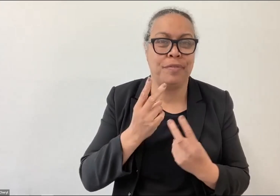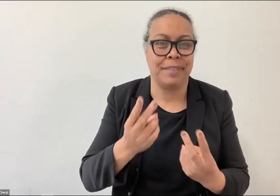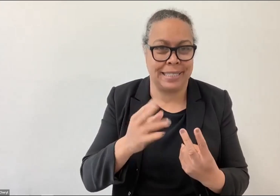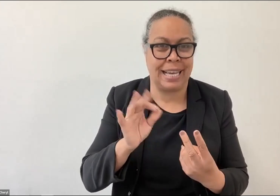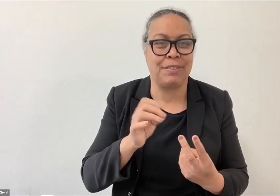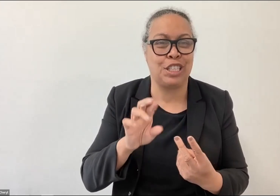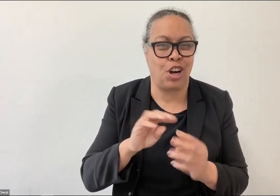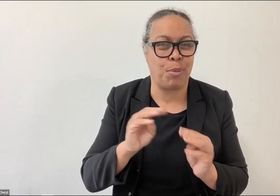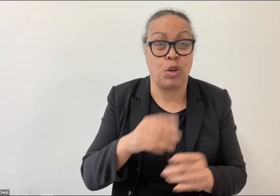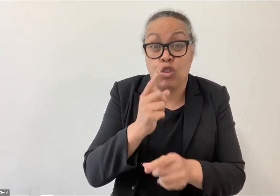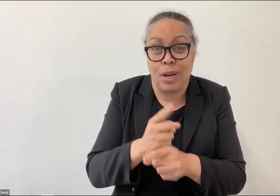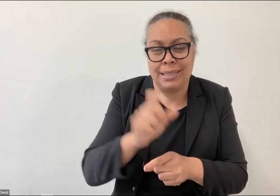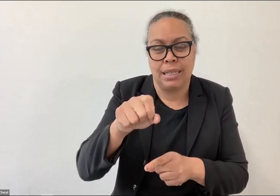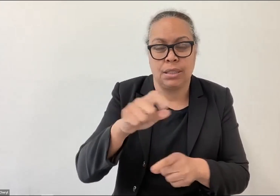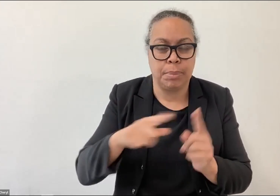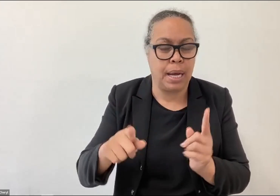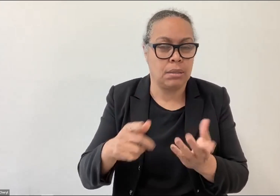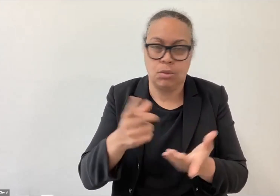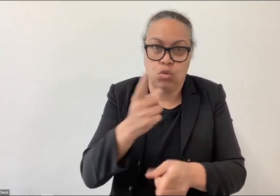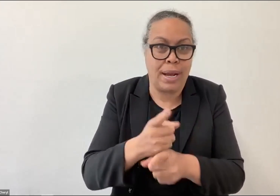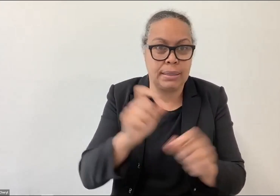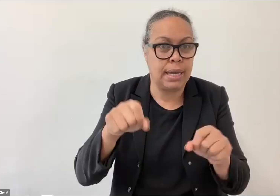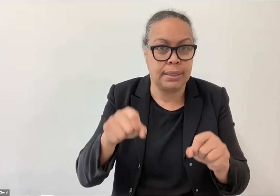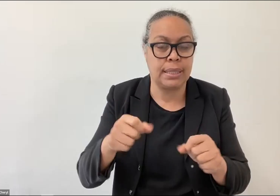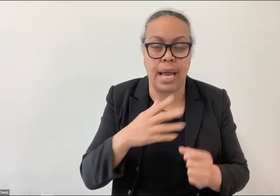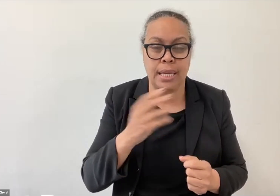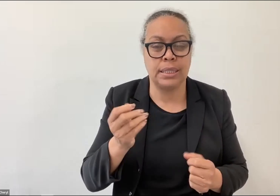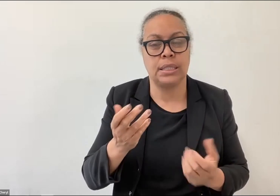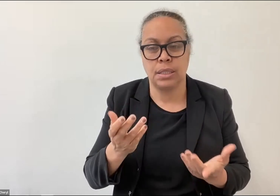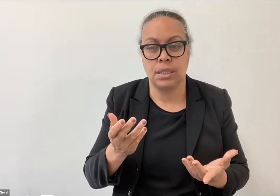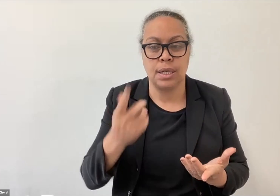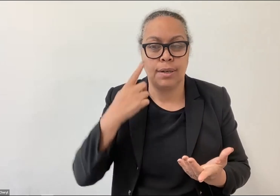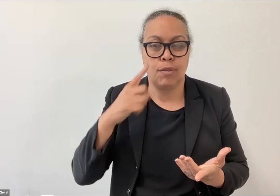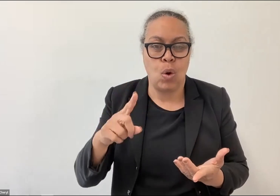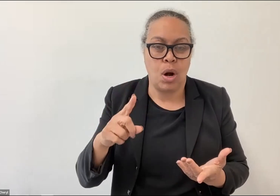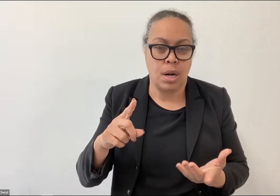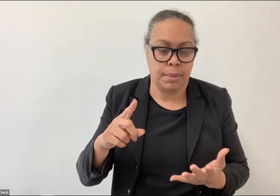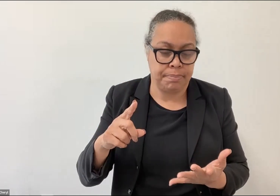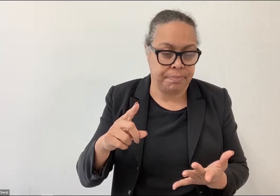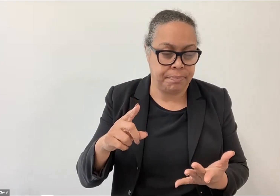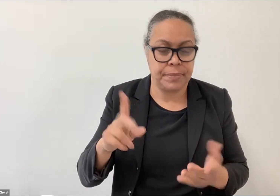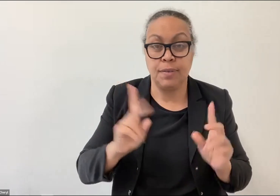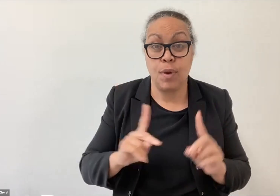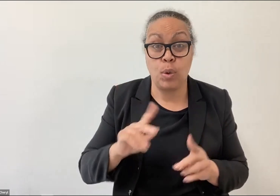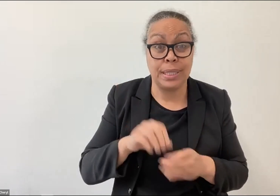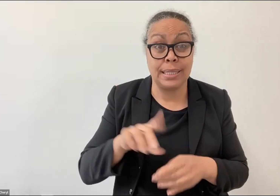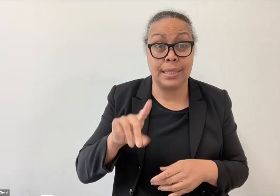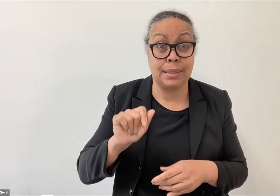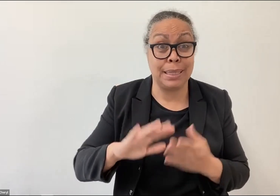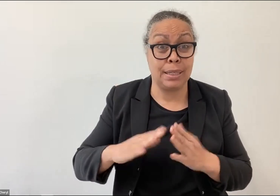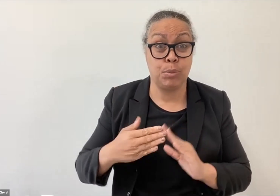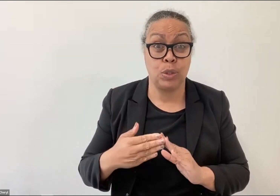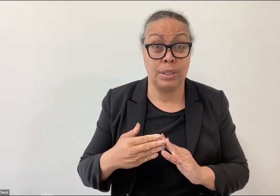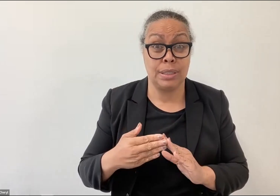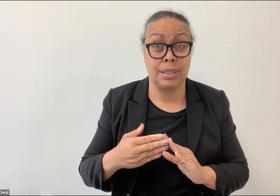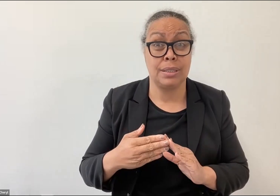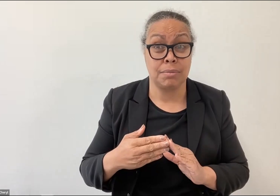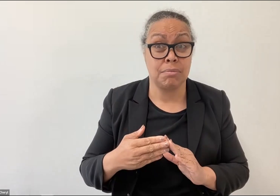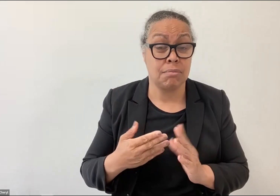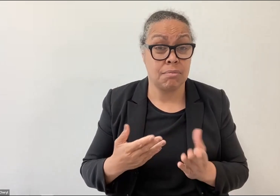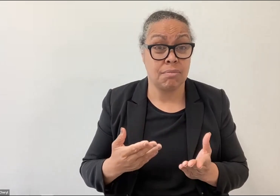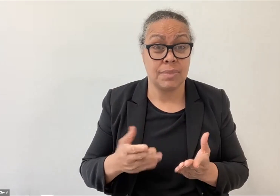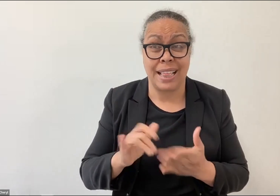Memorial. But you're absolutely right and and for folks within the disability community that's that's that's our place.